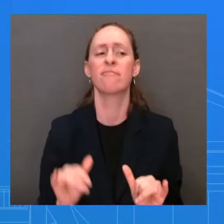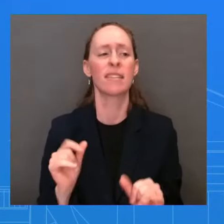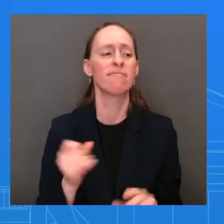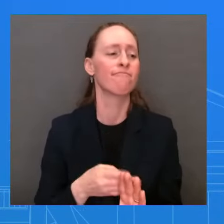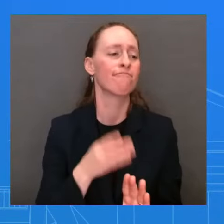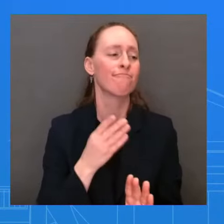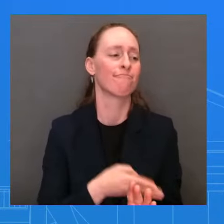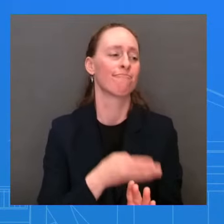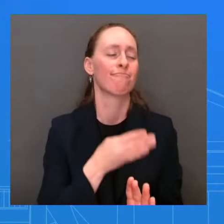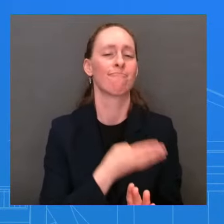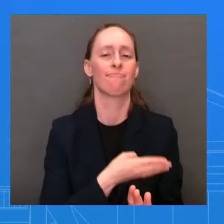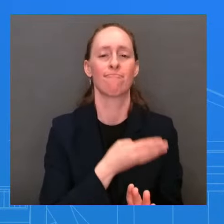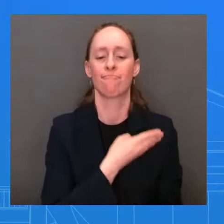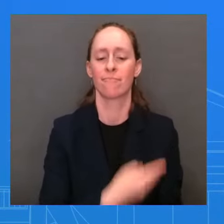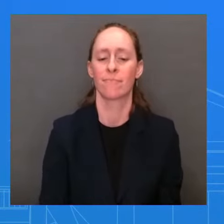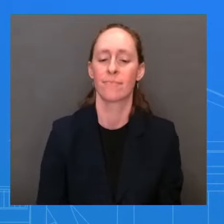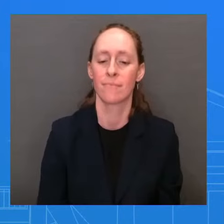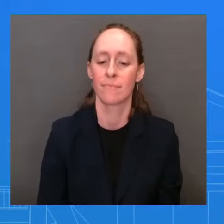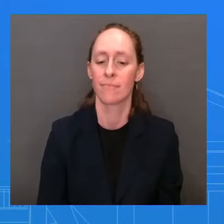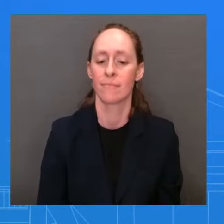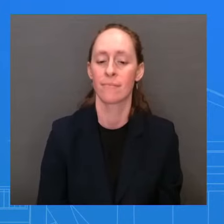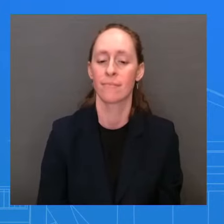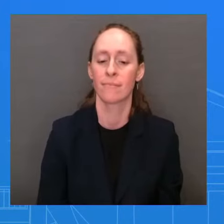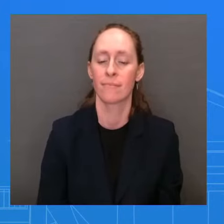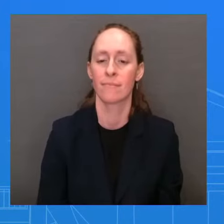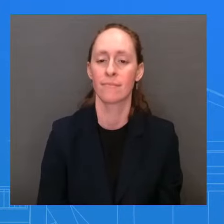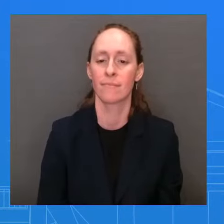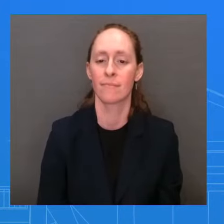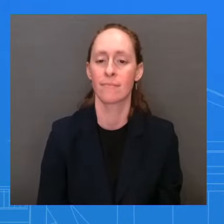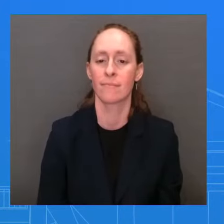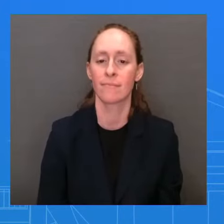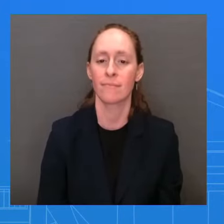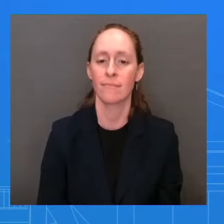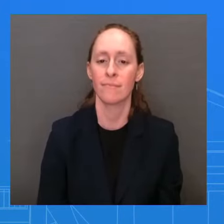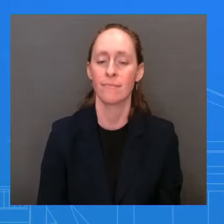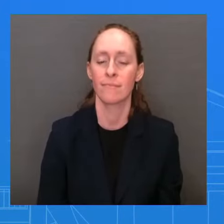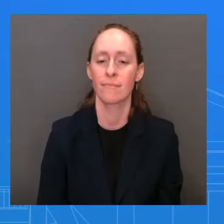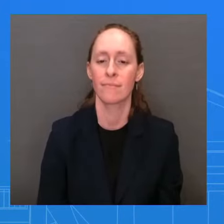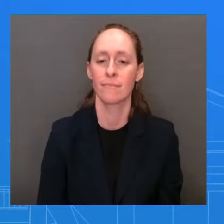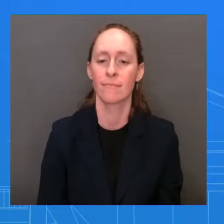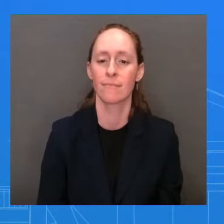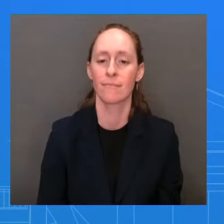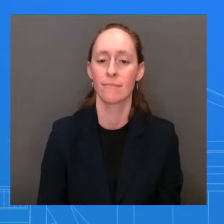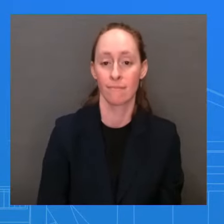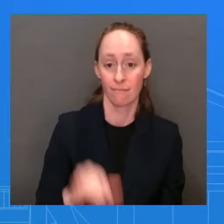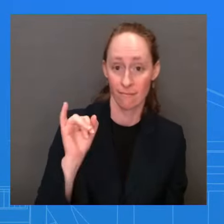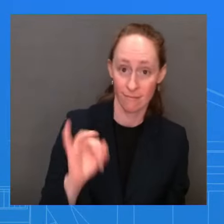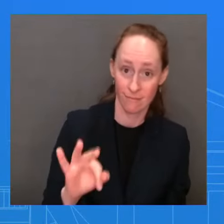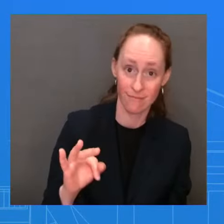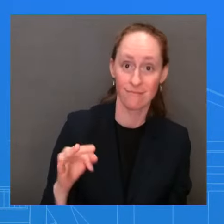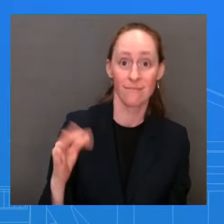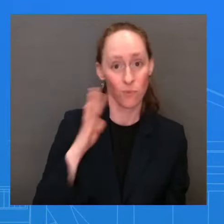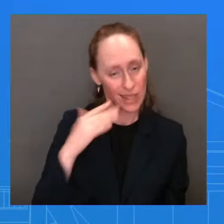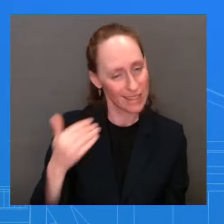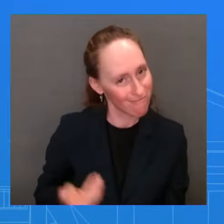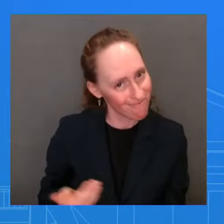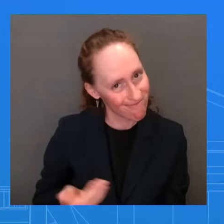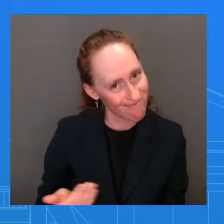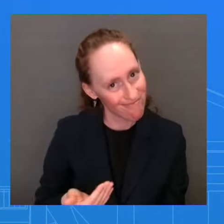I will very often, if not always, refer you to the 2024 presidential reelection campaign.